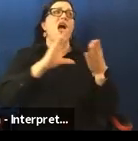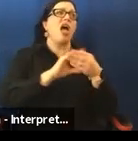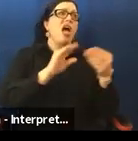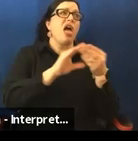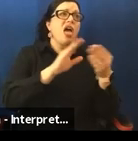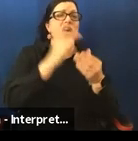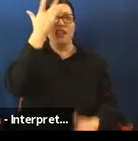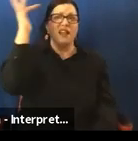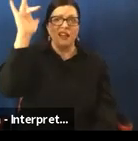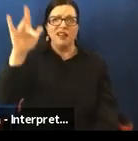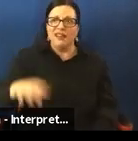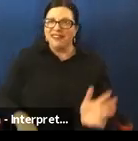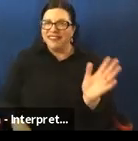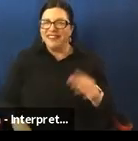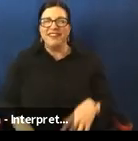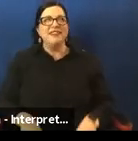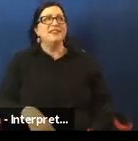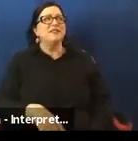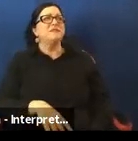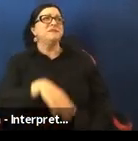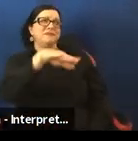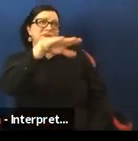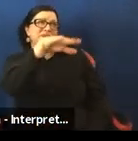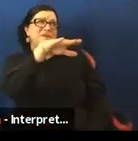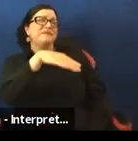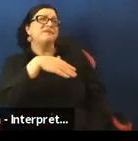Linda DeKruif: I don't take a second to tell you. Thank you. It's been very valuable information.